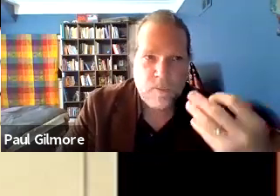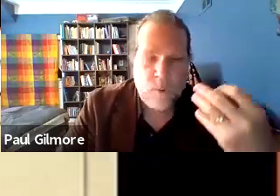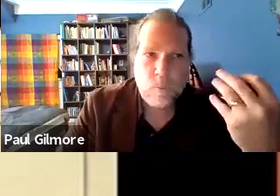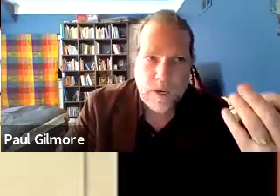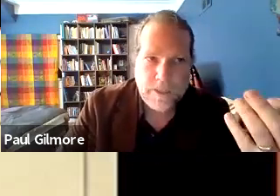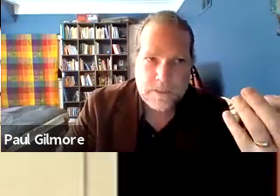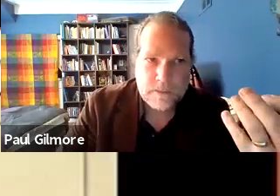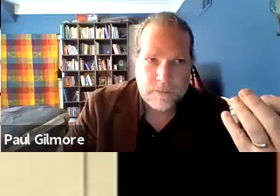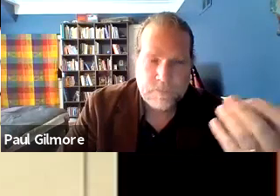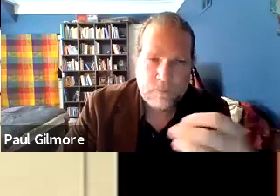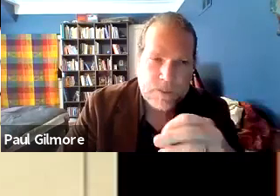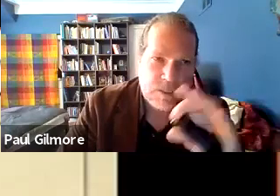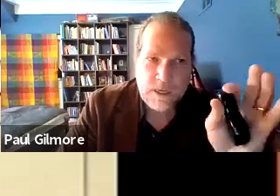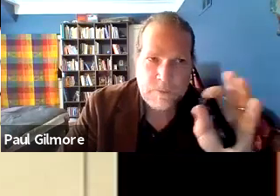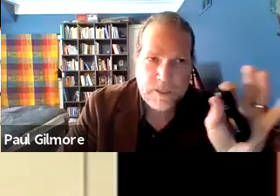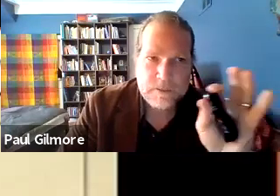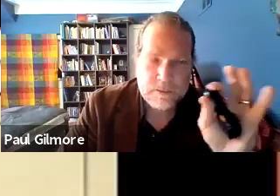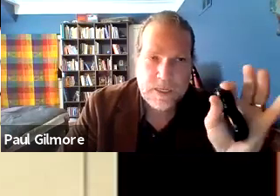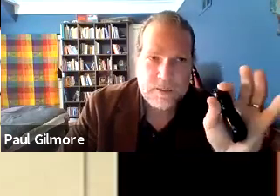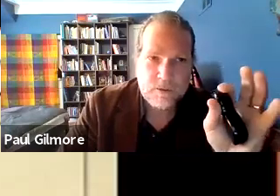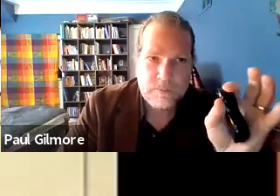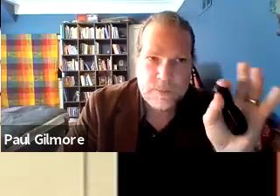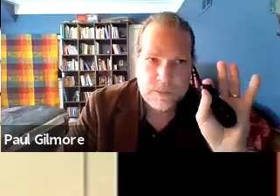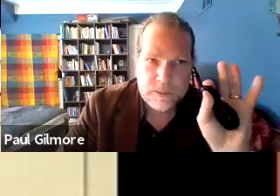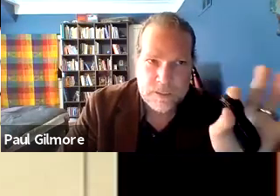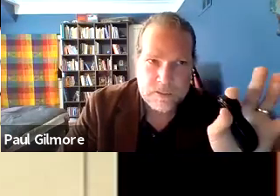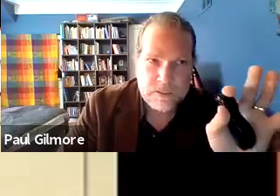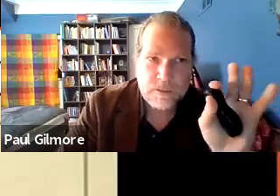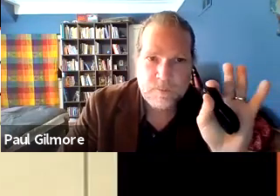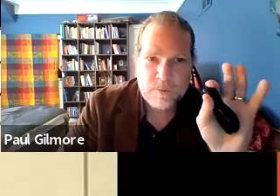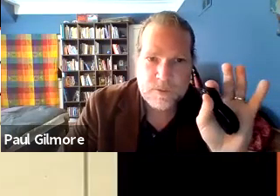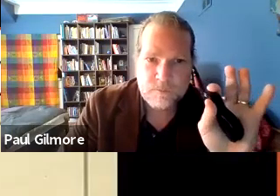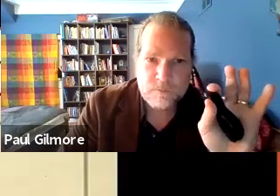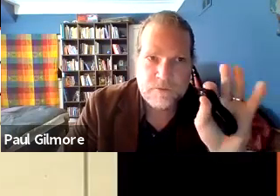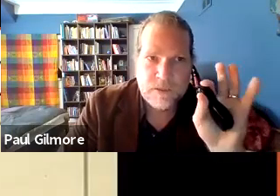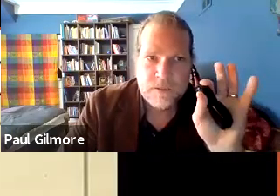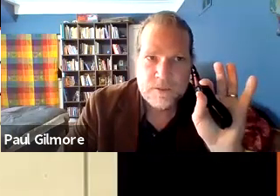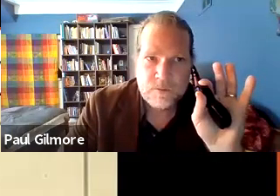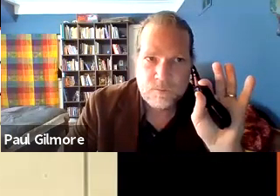some way white, which is a complicated category. But citizenship was reserved to